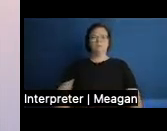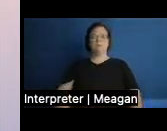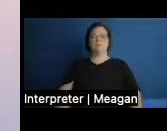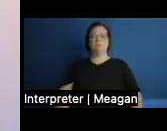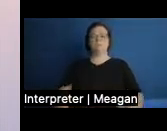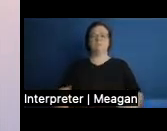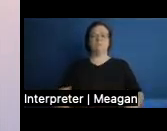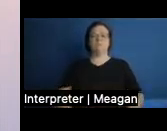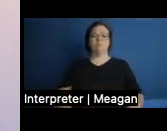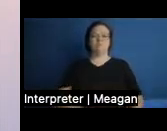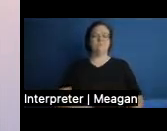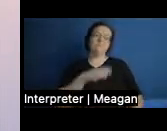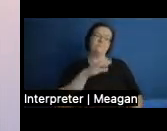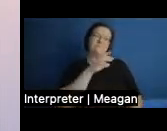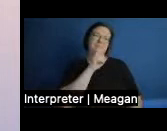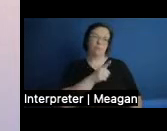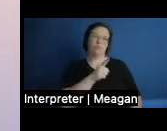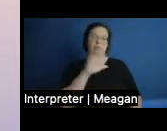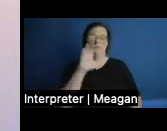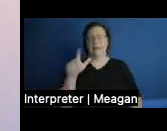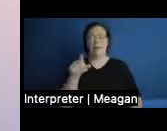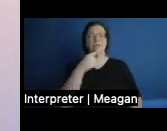That’s so tricky. It's such a… Yeah.